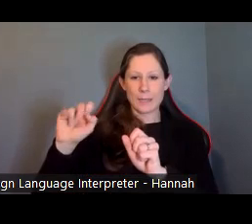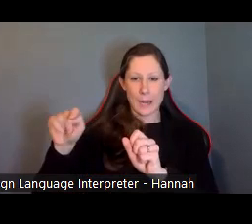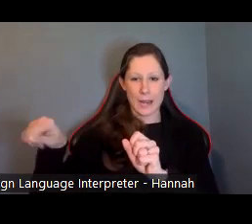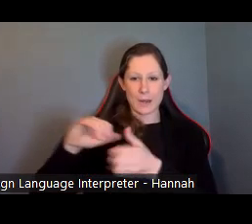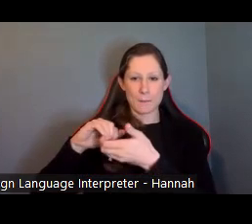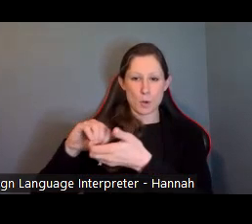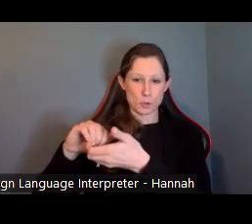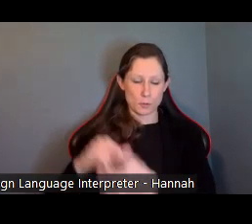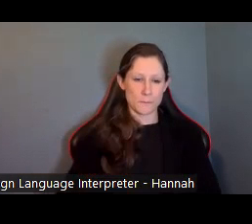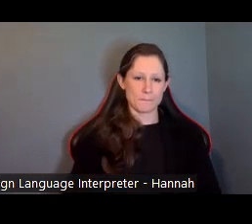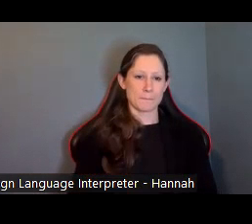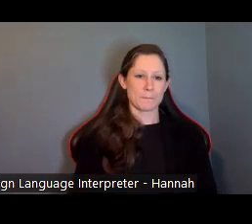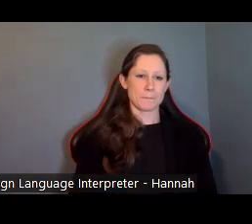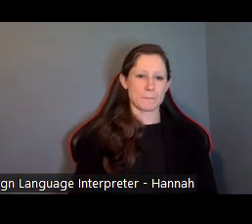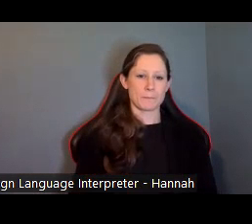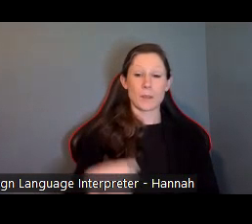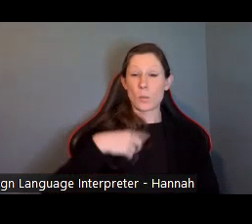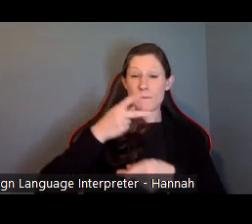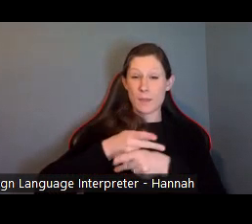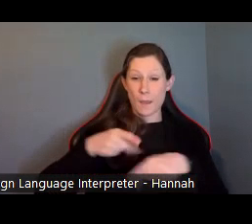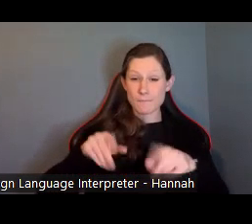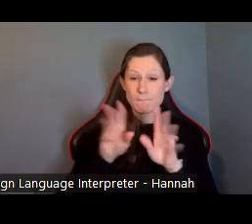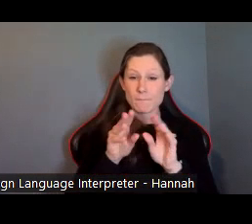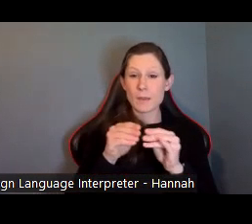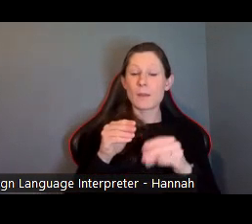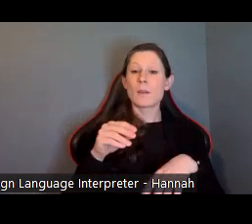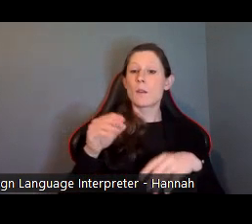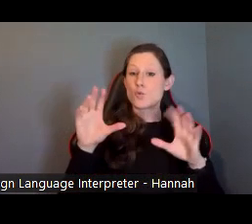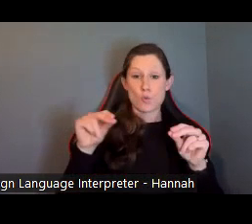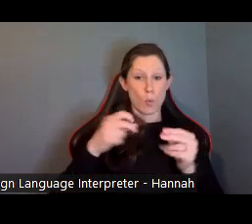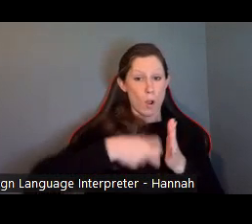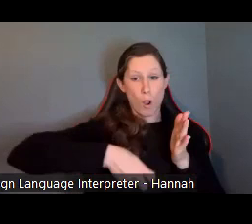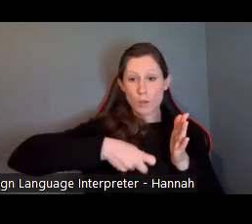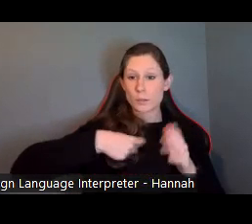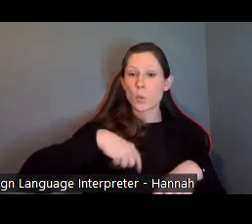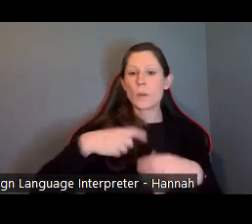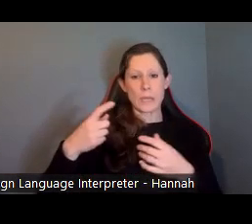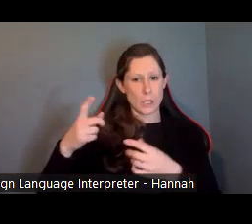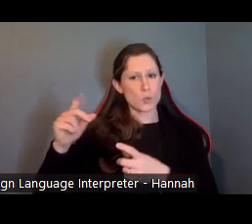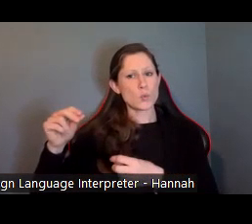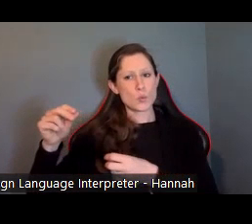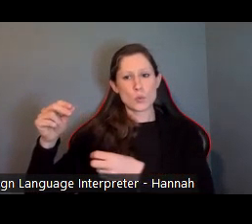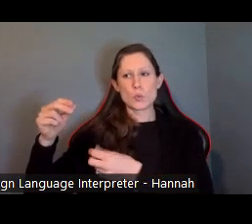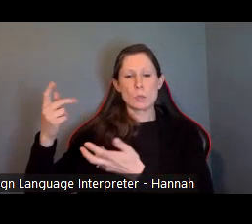We have kept the meeting free, but we incur costs. We are looking for sponsors to pay